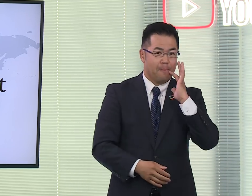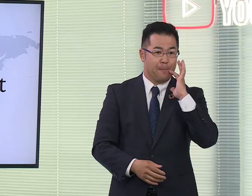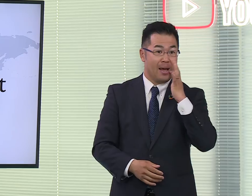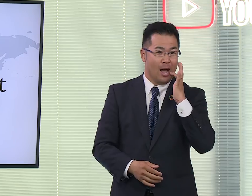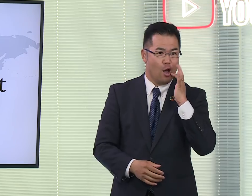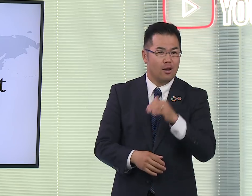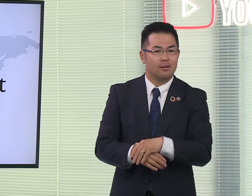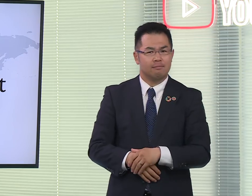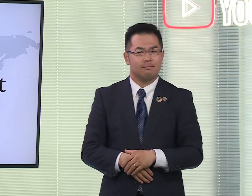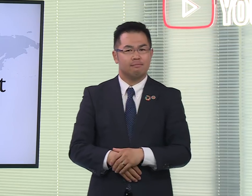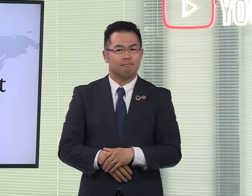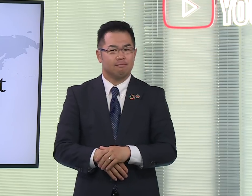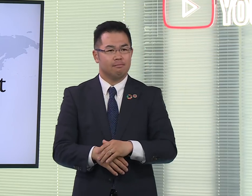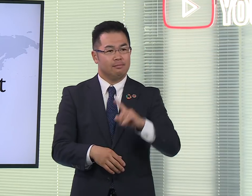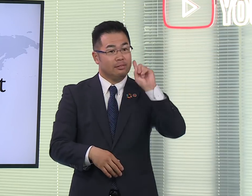education?